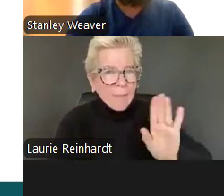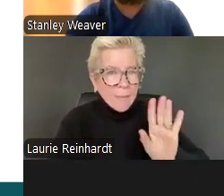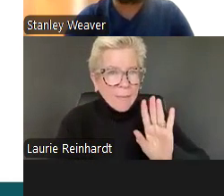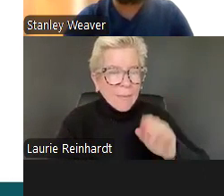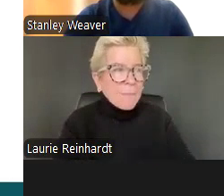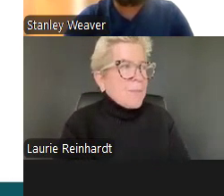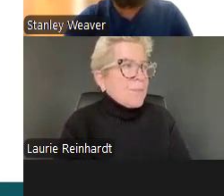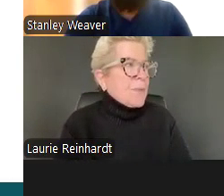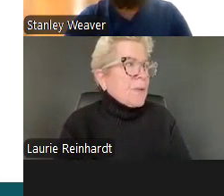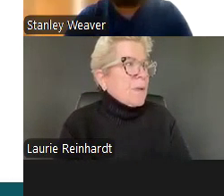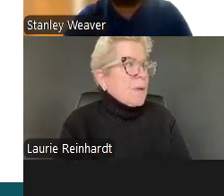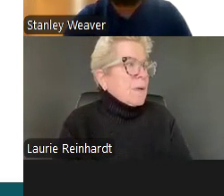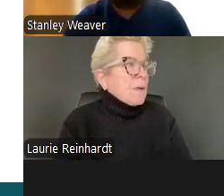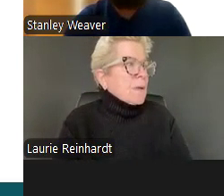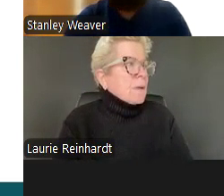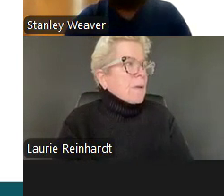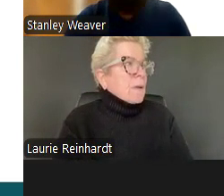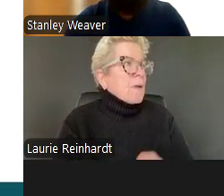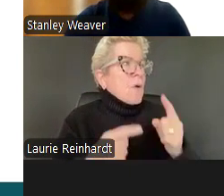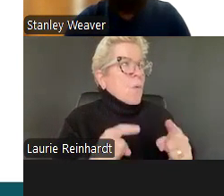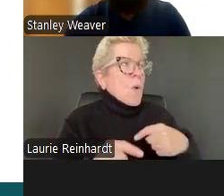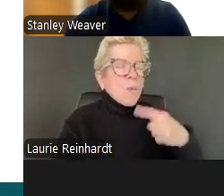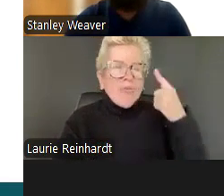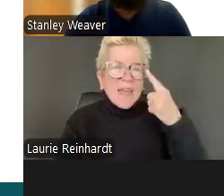Now when we're looking at equivalency credit and how that is